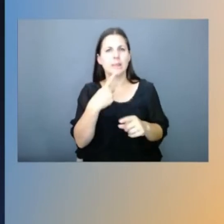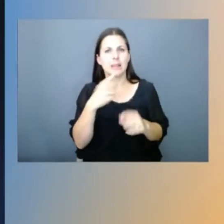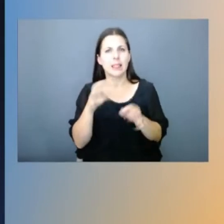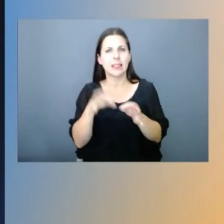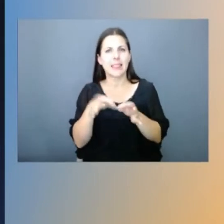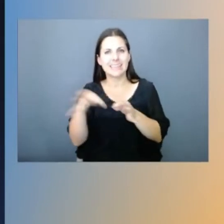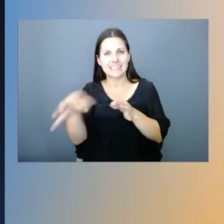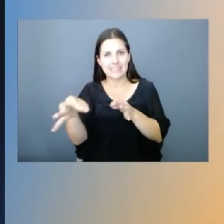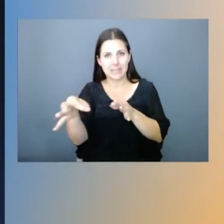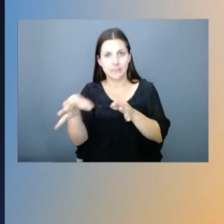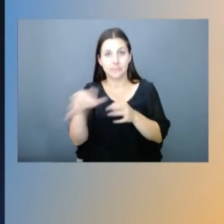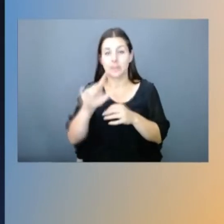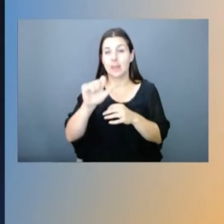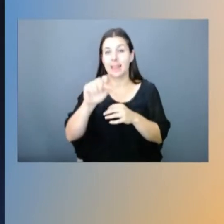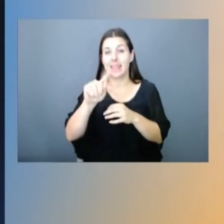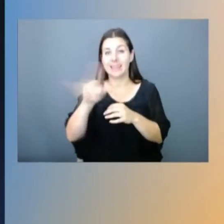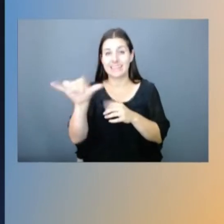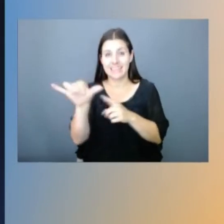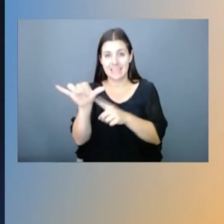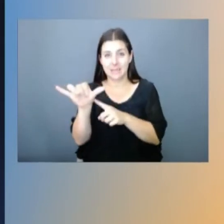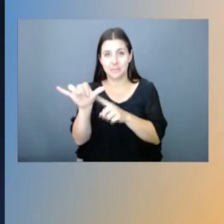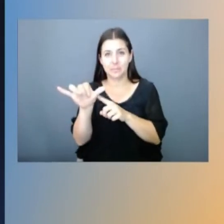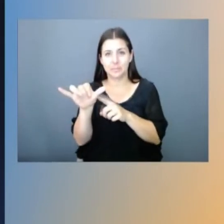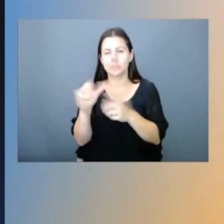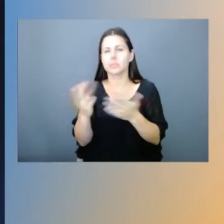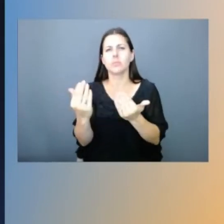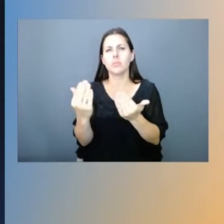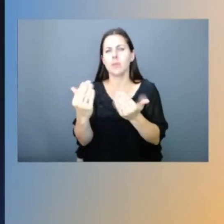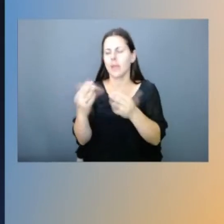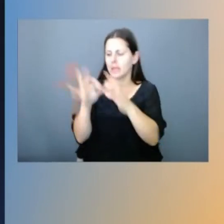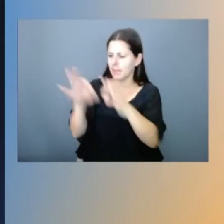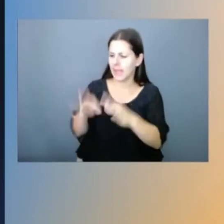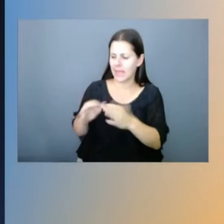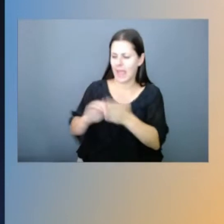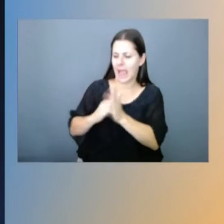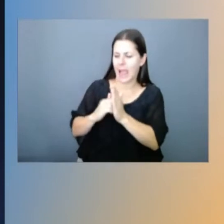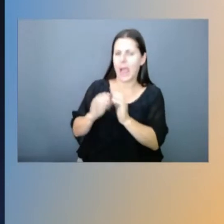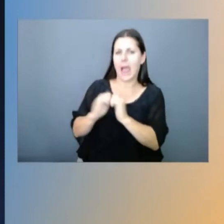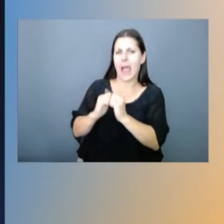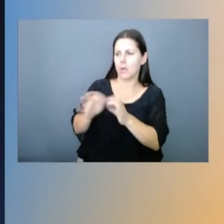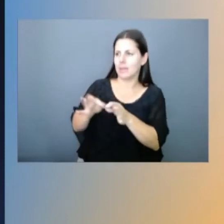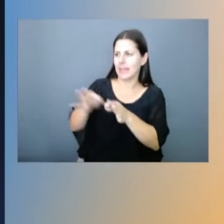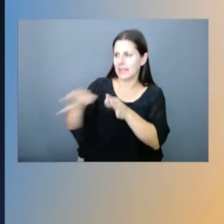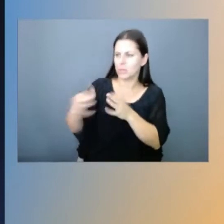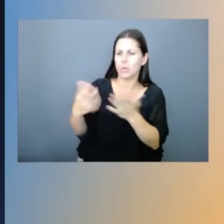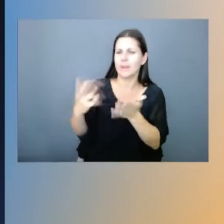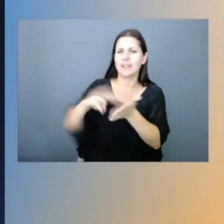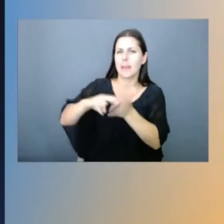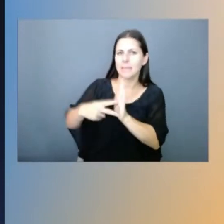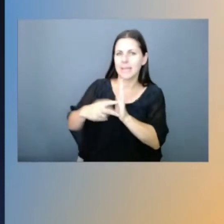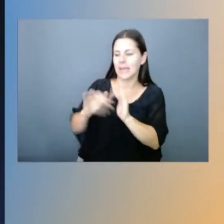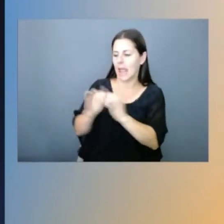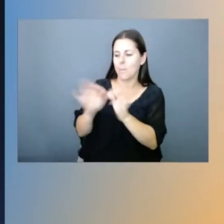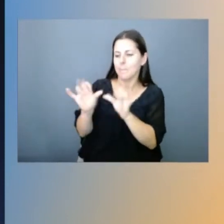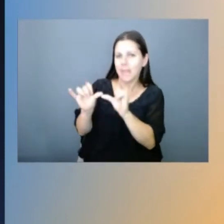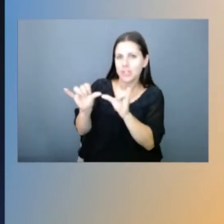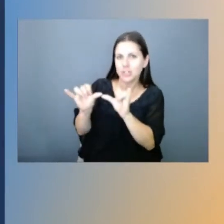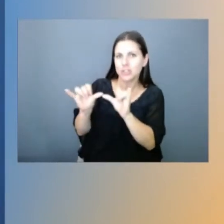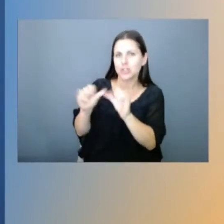so maybe you can talk about how latencies, what latency is and how it is measured and how SSDs can help improve that.